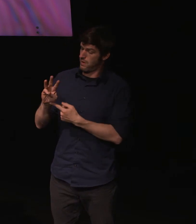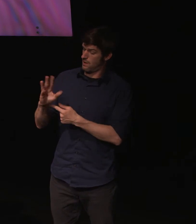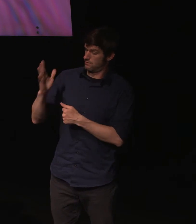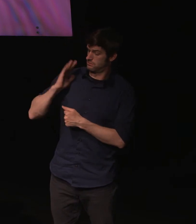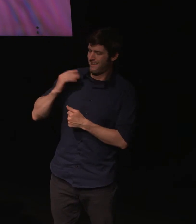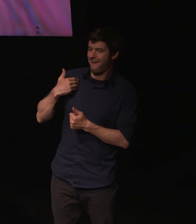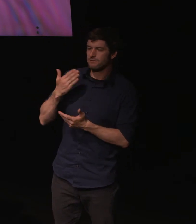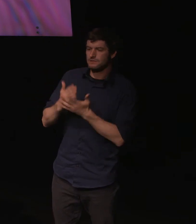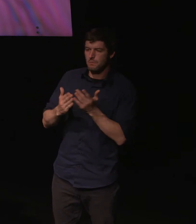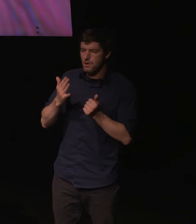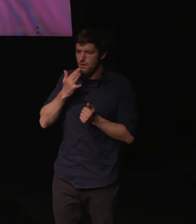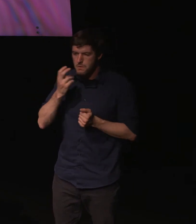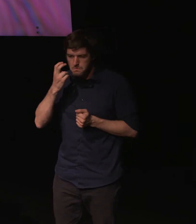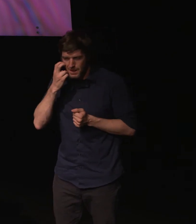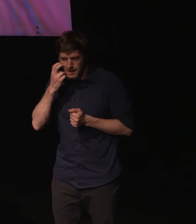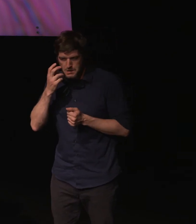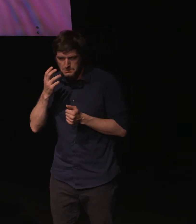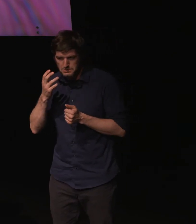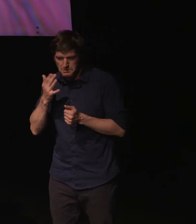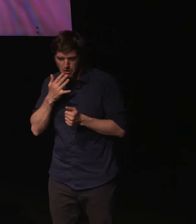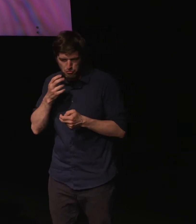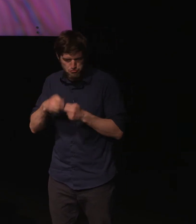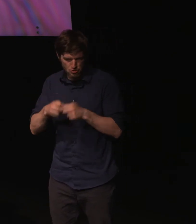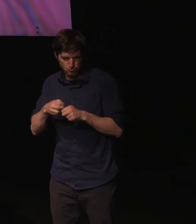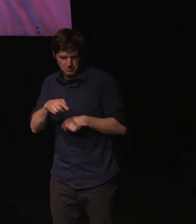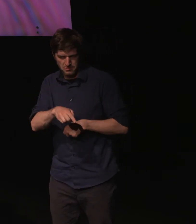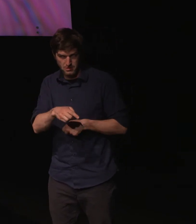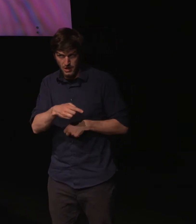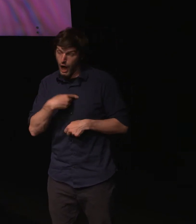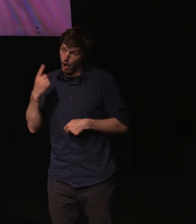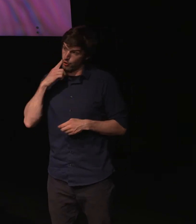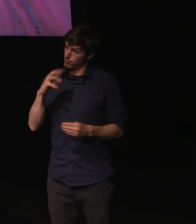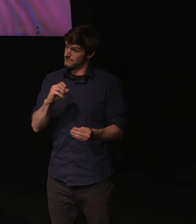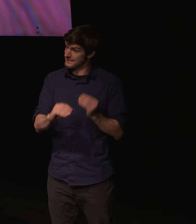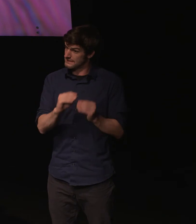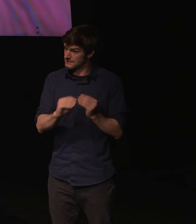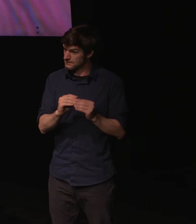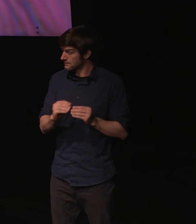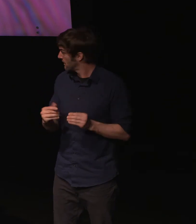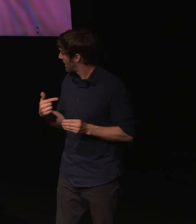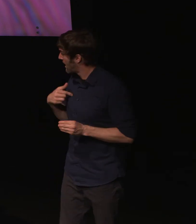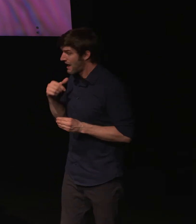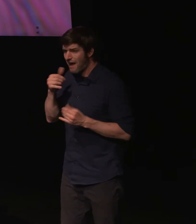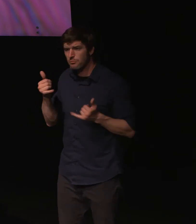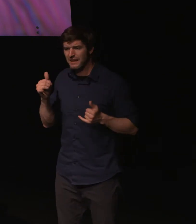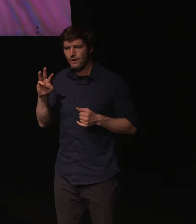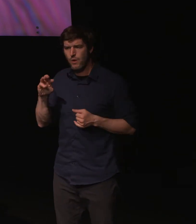I don't play WoW for... Remember? About ten minutes ago? LAUGHS